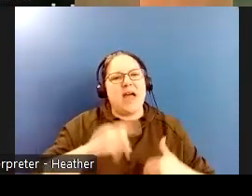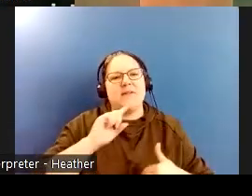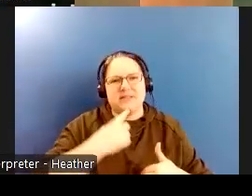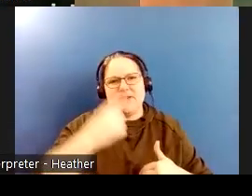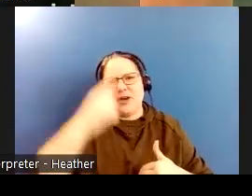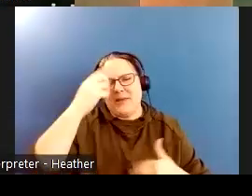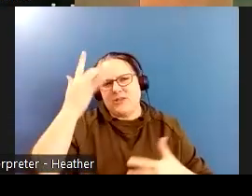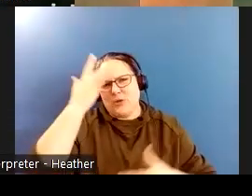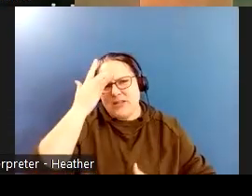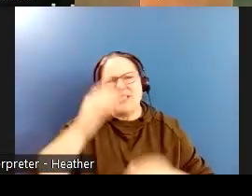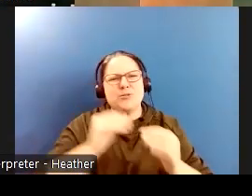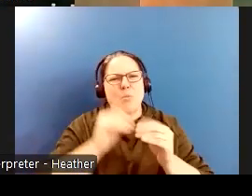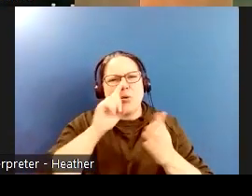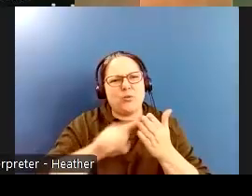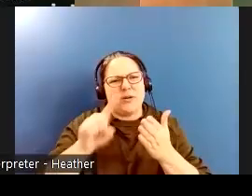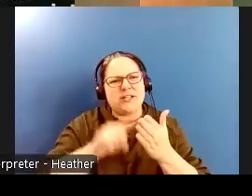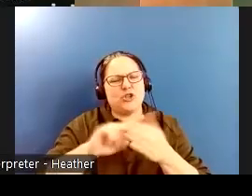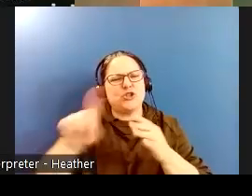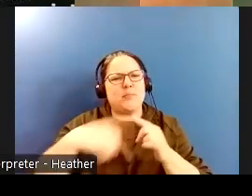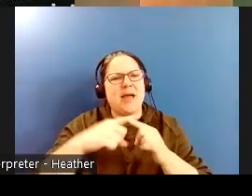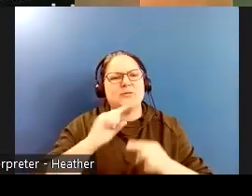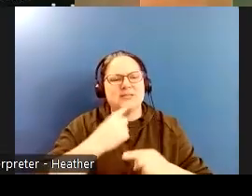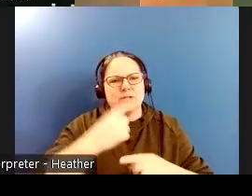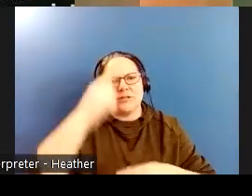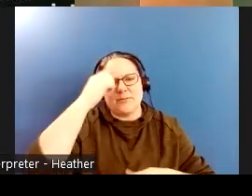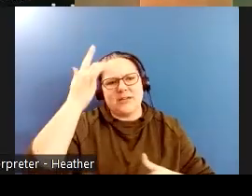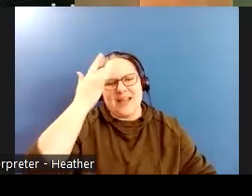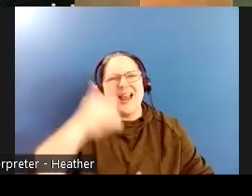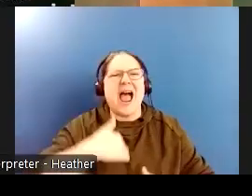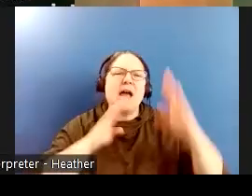do more research on severe mental illness. like you, I worry that we're not screening